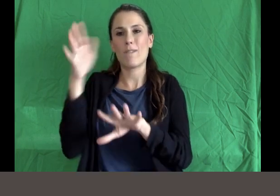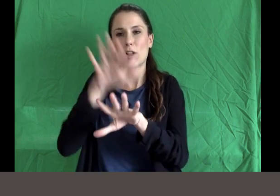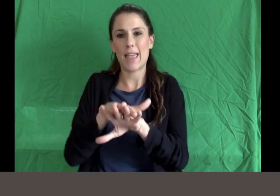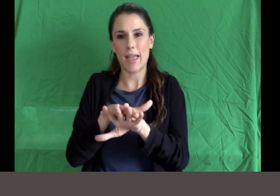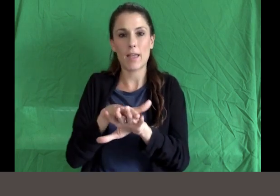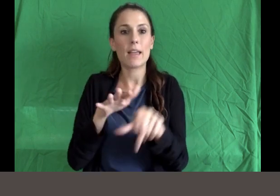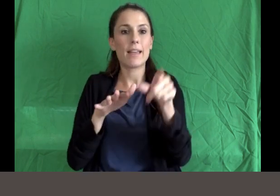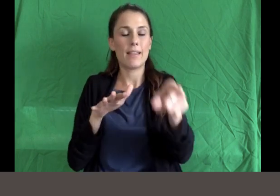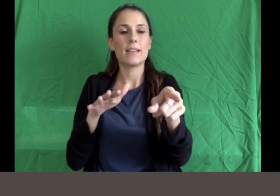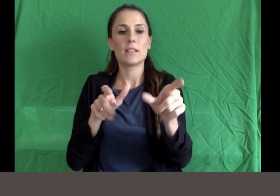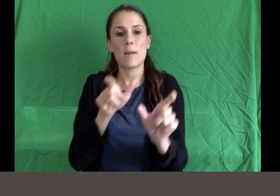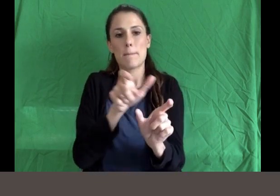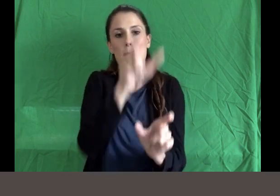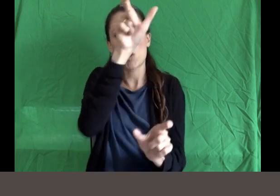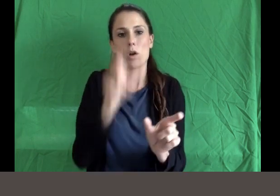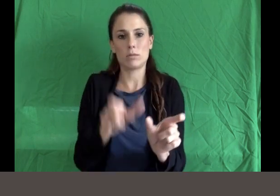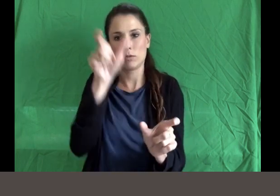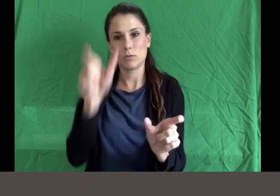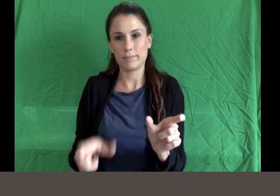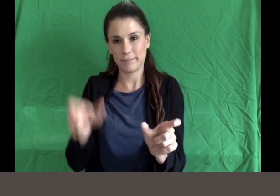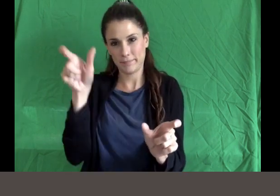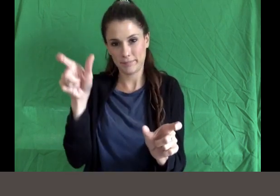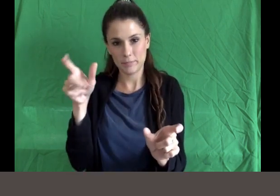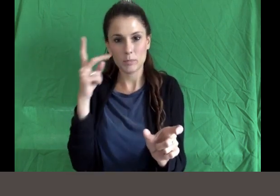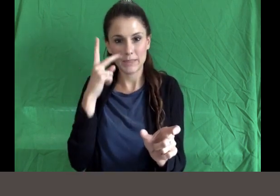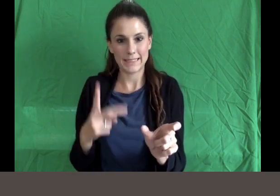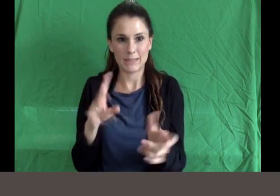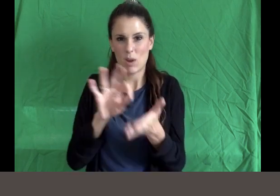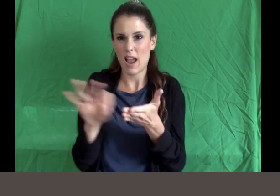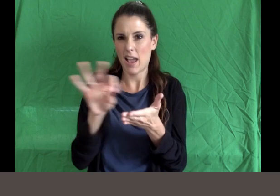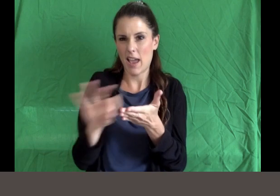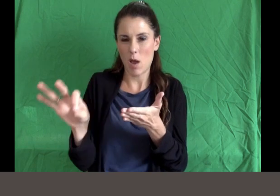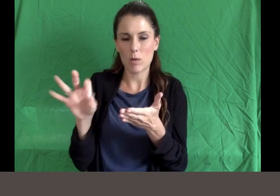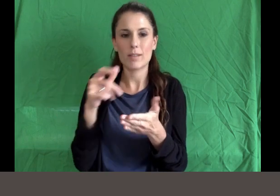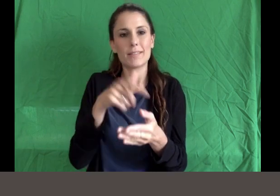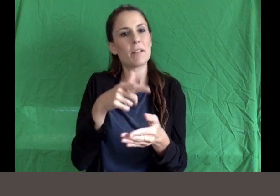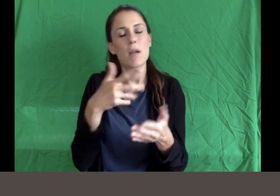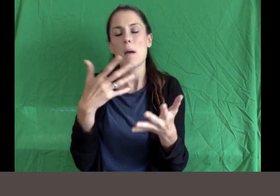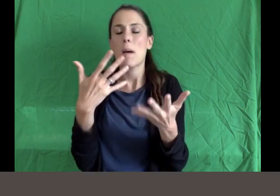i'm just doing a simple count of the number of penguins by species and now one of Tufte's